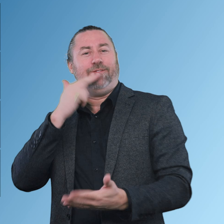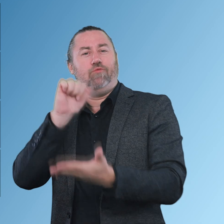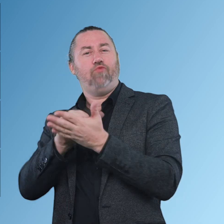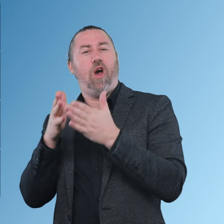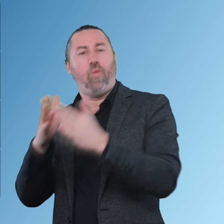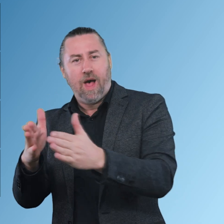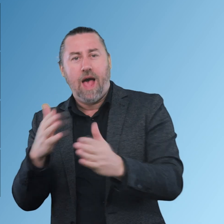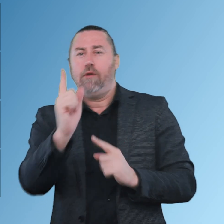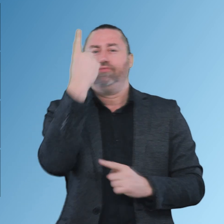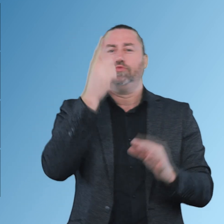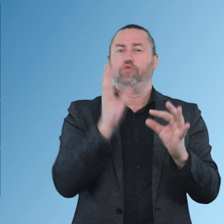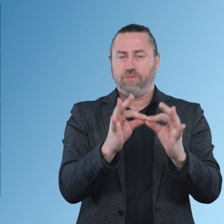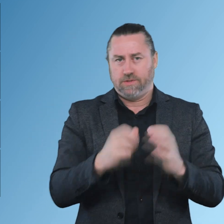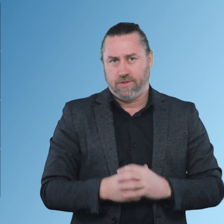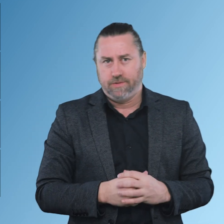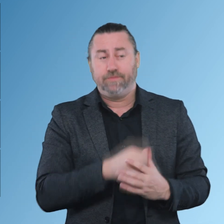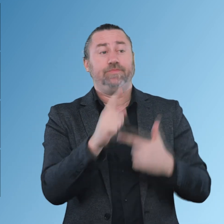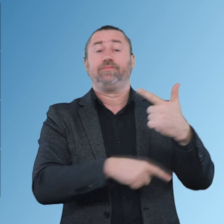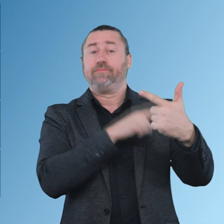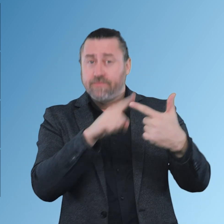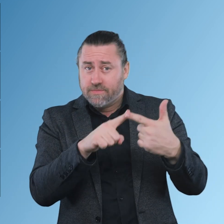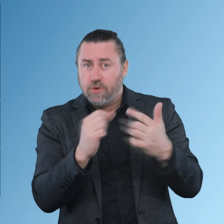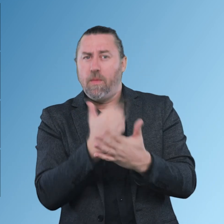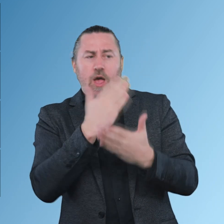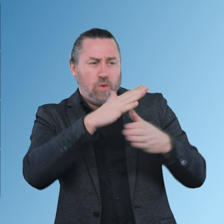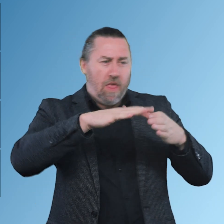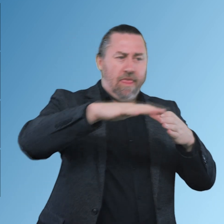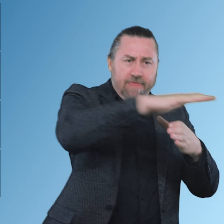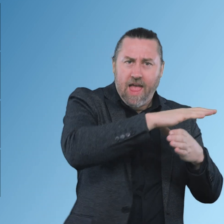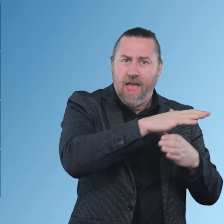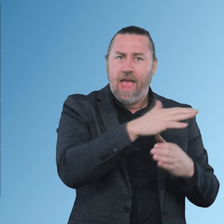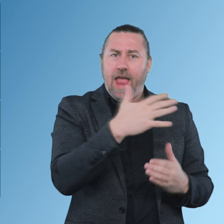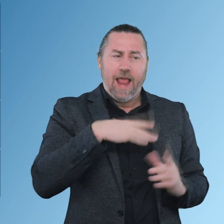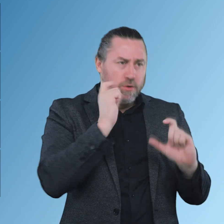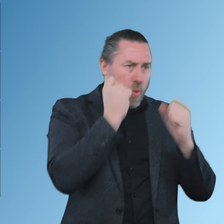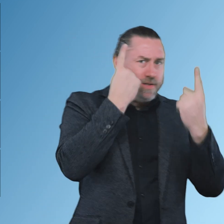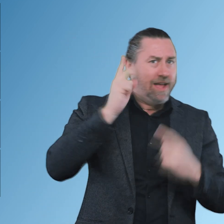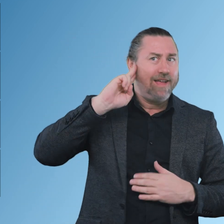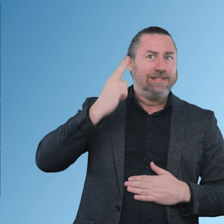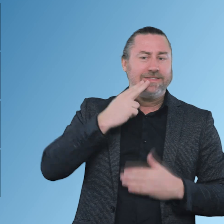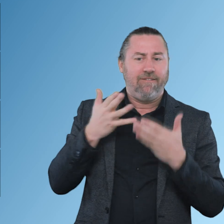That governments at health sector stakeholders improve awareness of Deaf people's cultural, healthcare